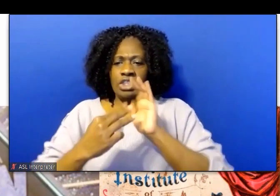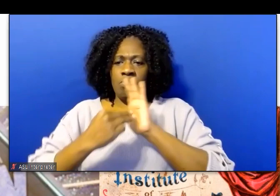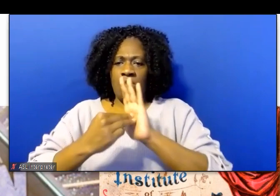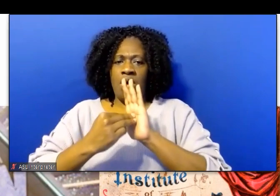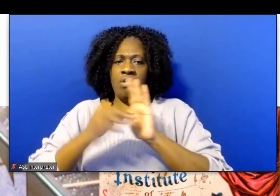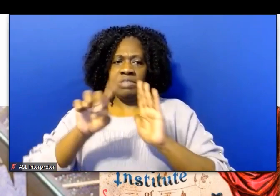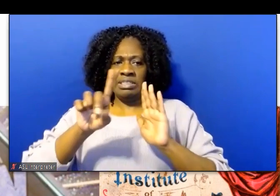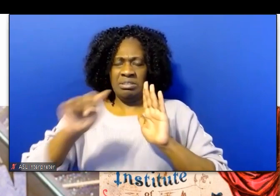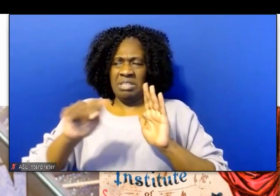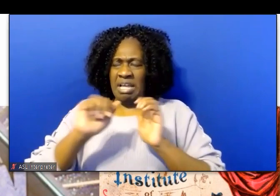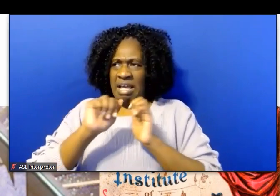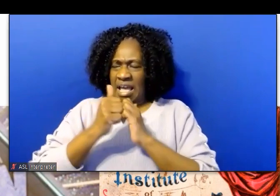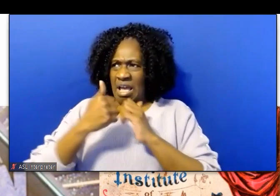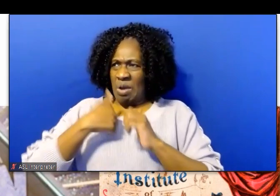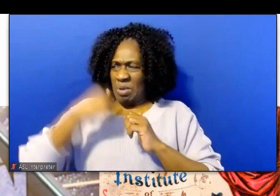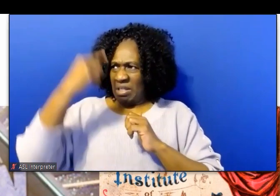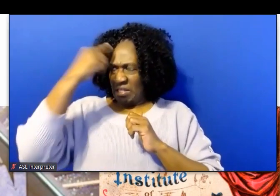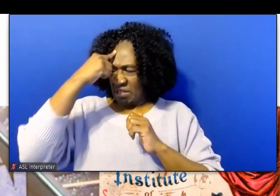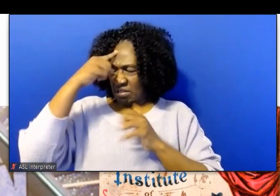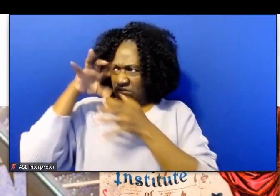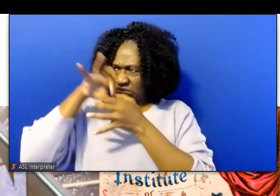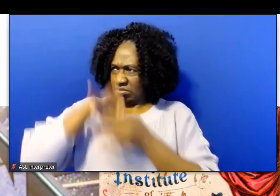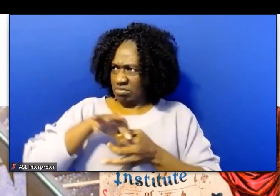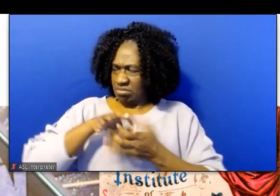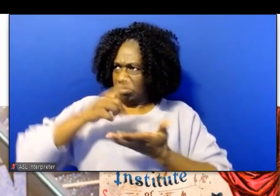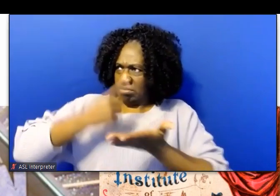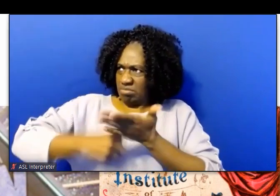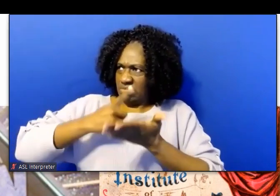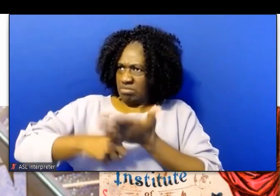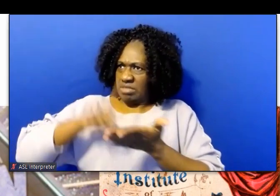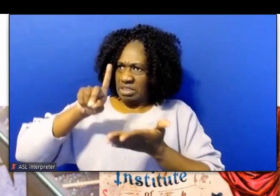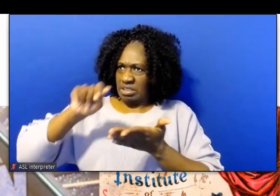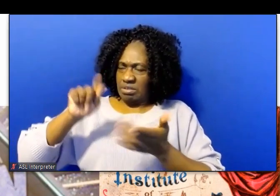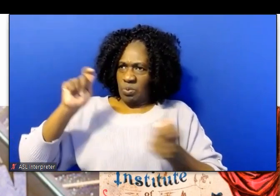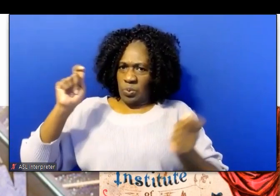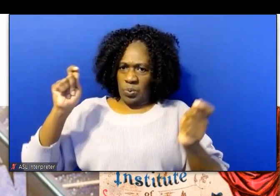how we think and talk about disability has evolved and changed.